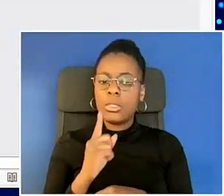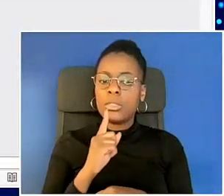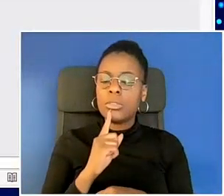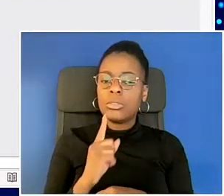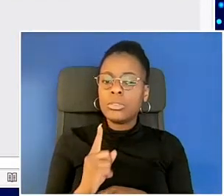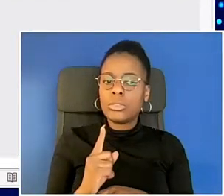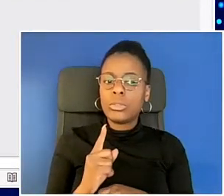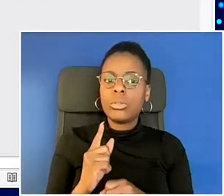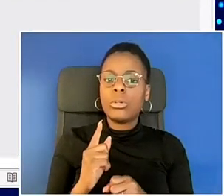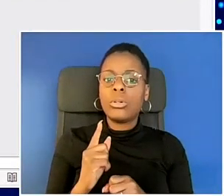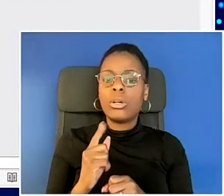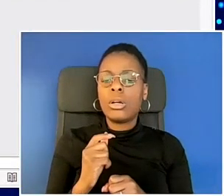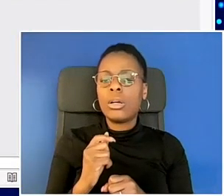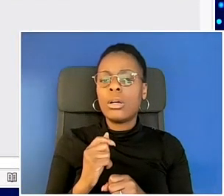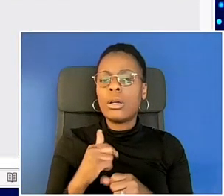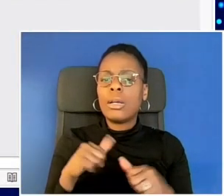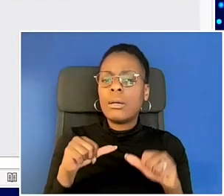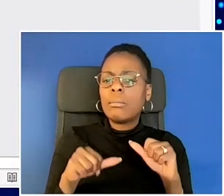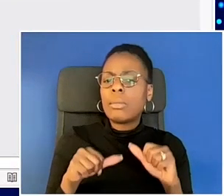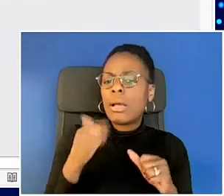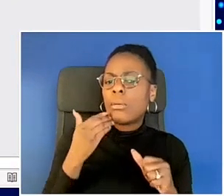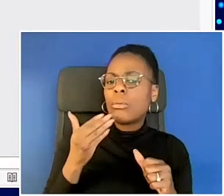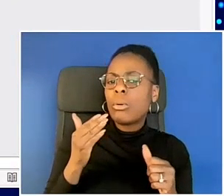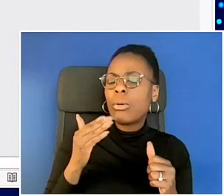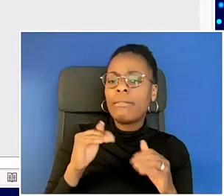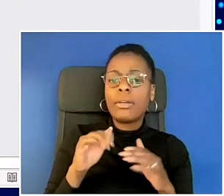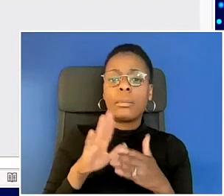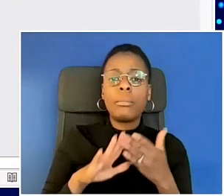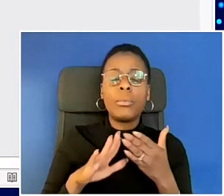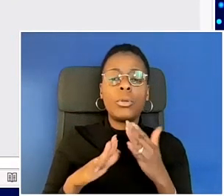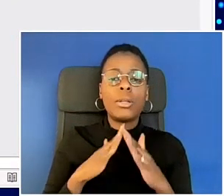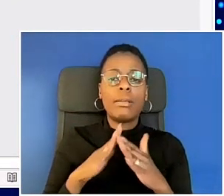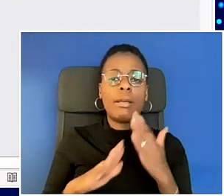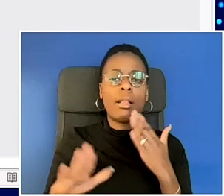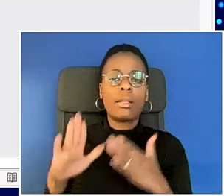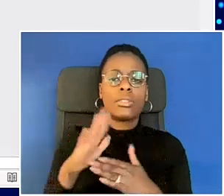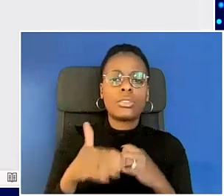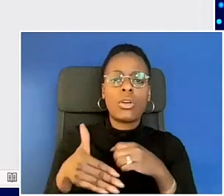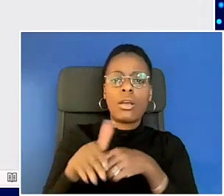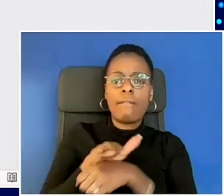necessarily covered by this. Now, I don't want to go as far as using the